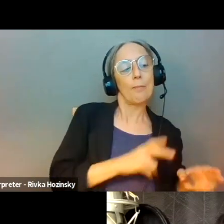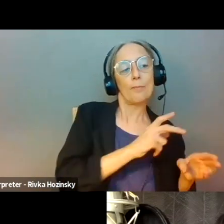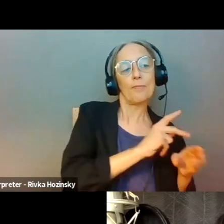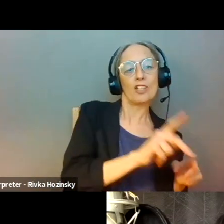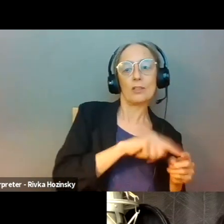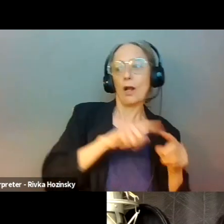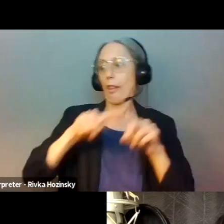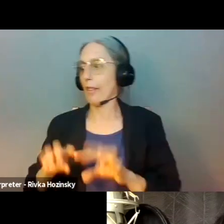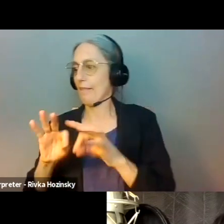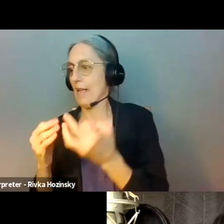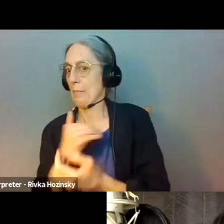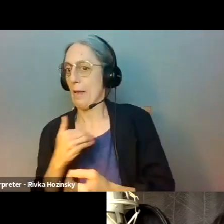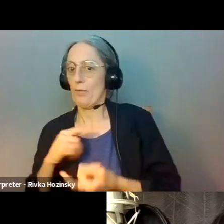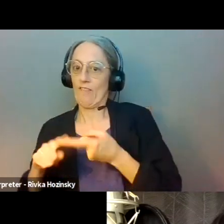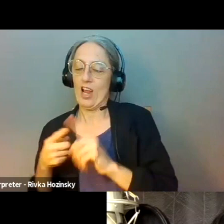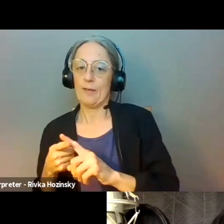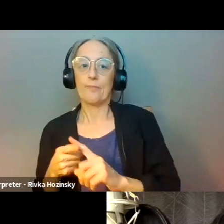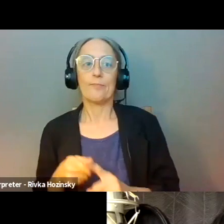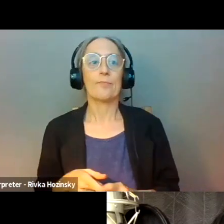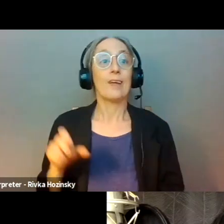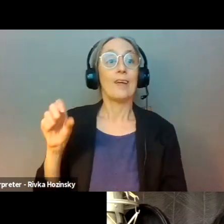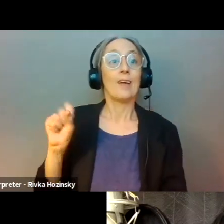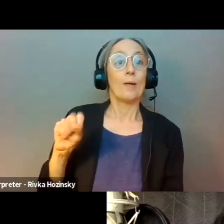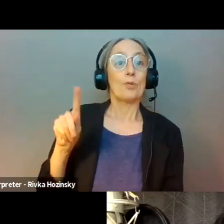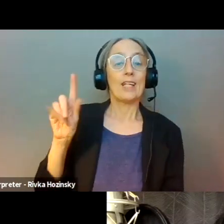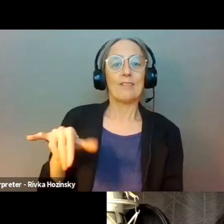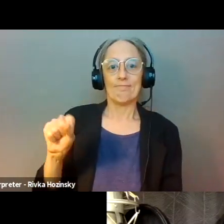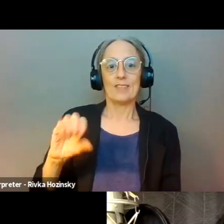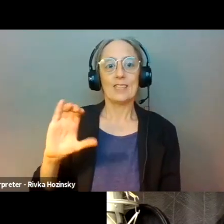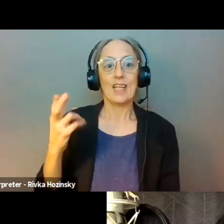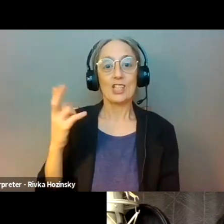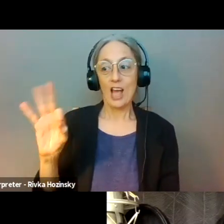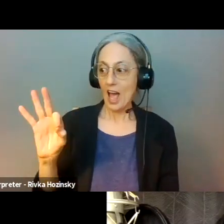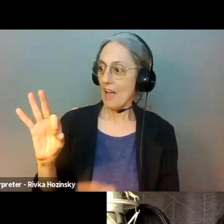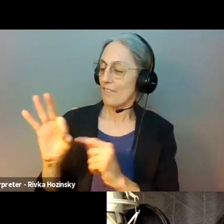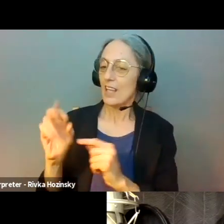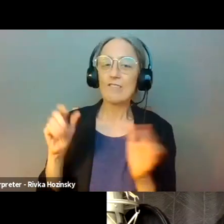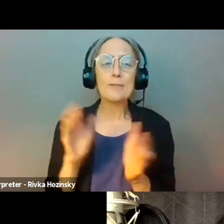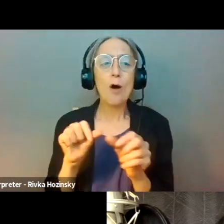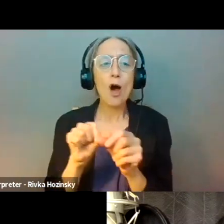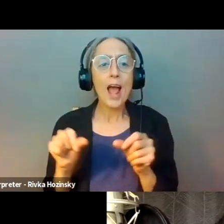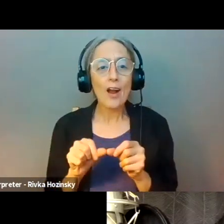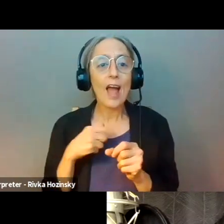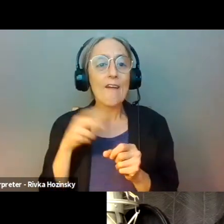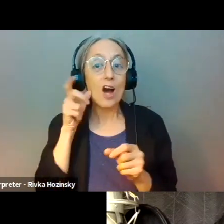Yes, I will say at Chicago Humanities Festival, if we're in a small space and audio description is there, we like to just repeat it in the intro